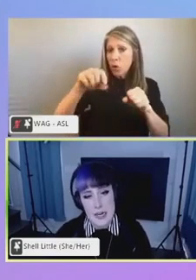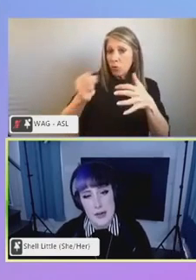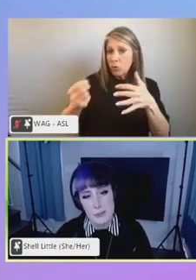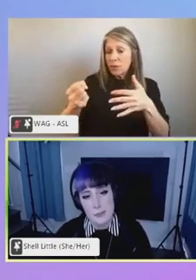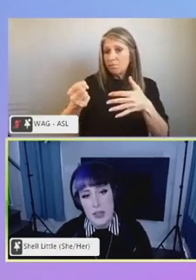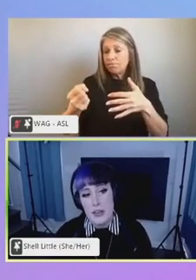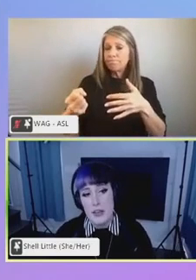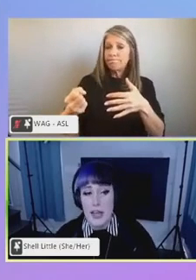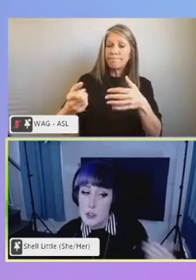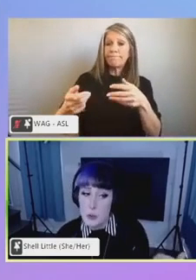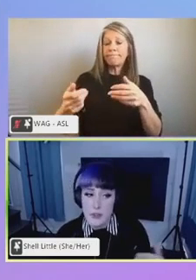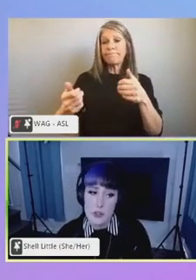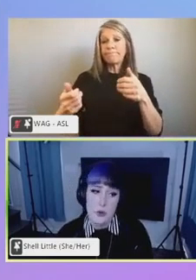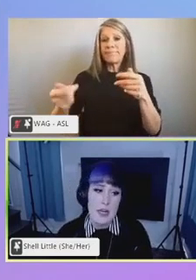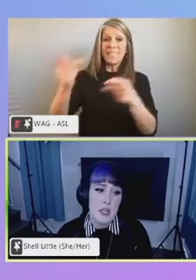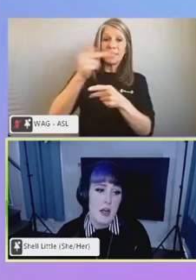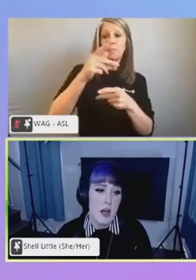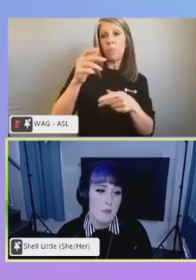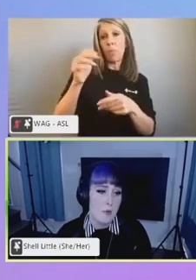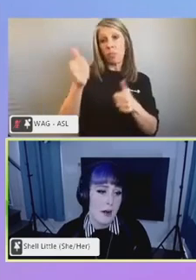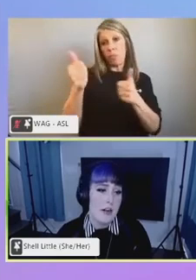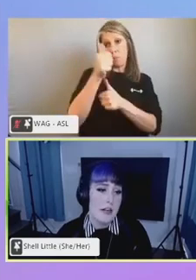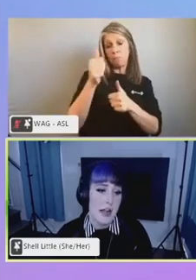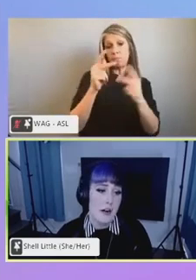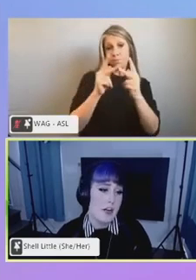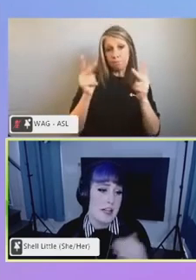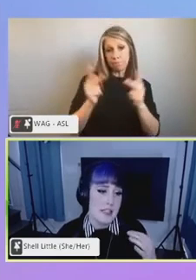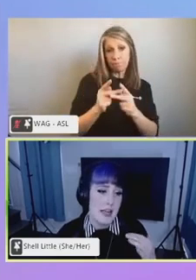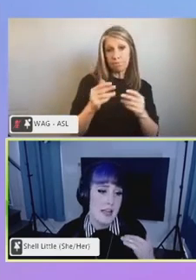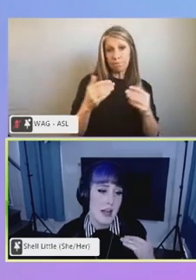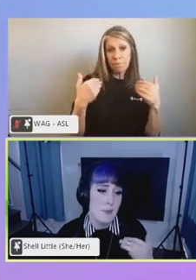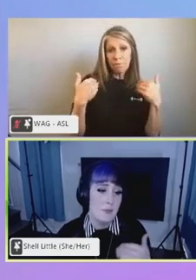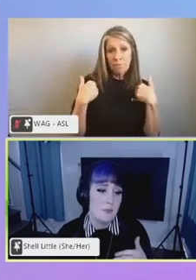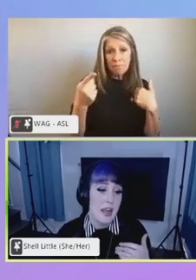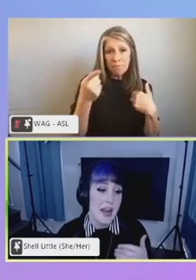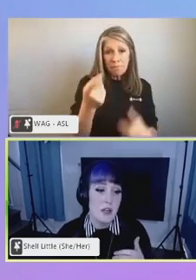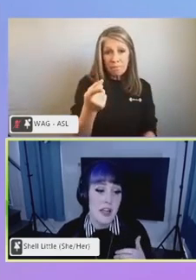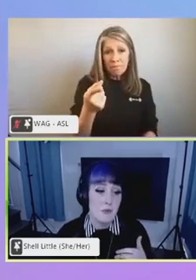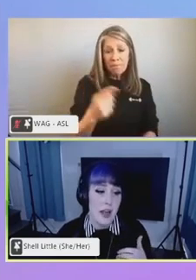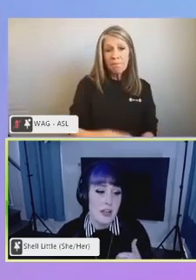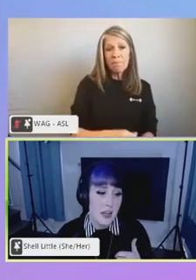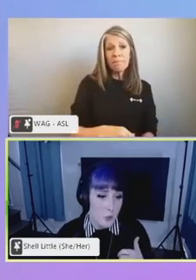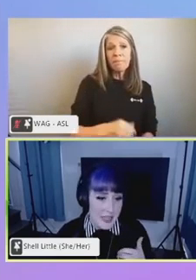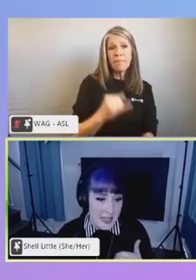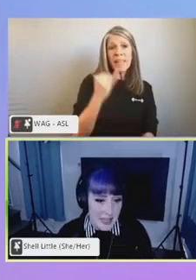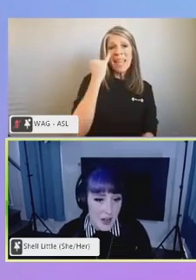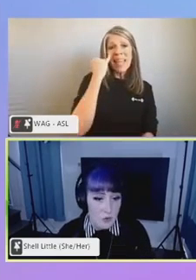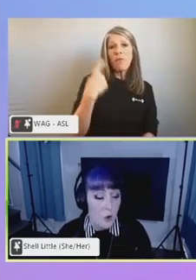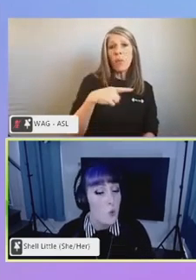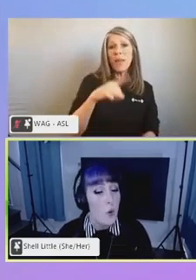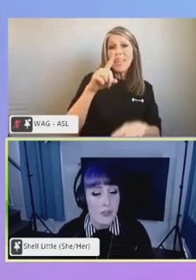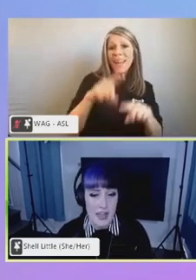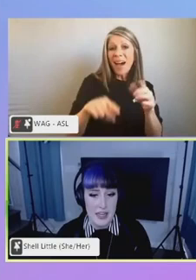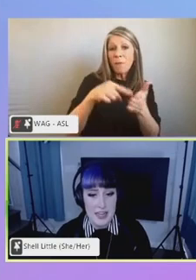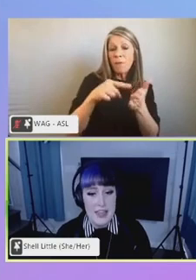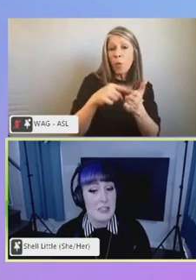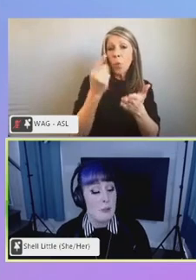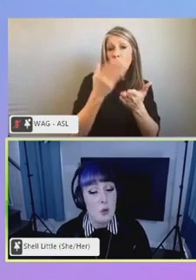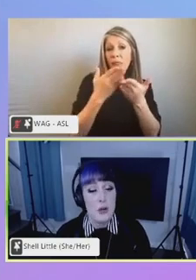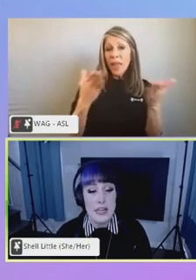people who are not qualified or have never worked in accessibility before to take those senior-level positions and that is where we start. I have a